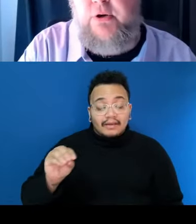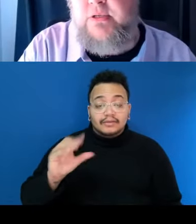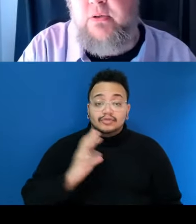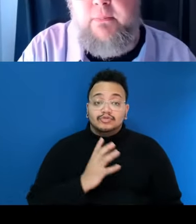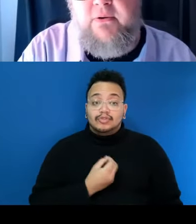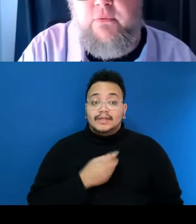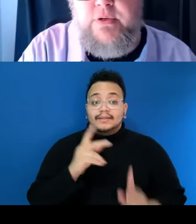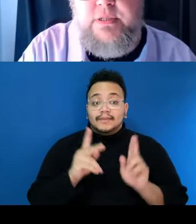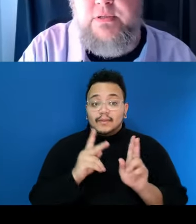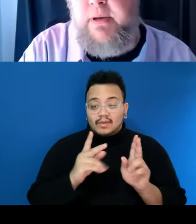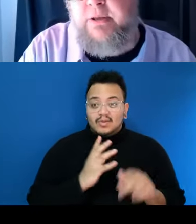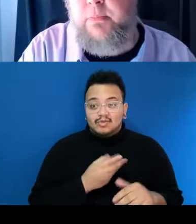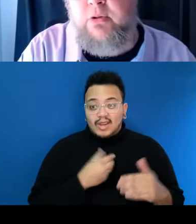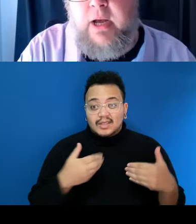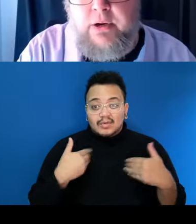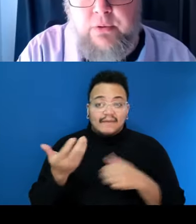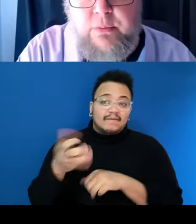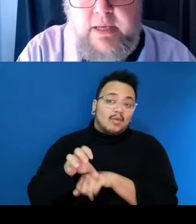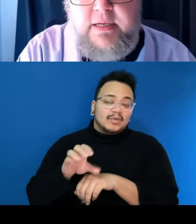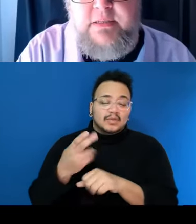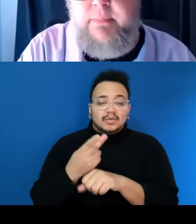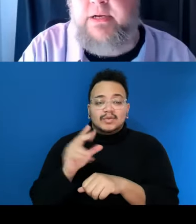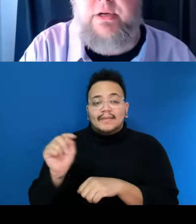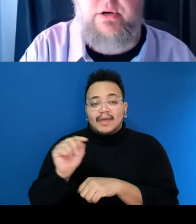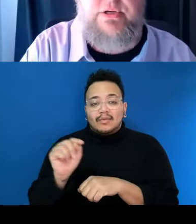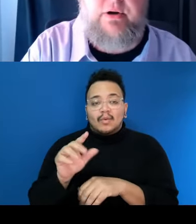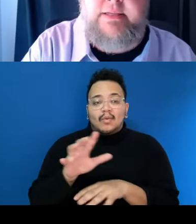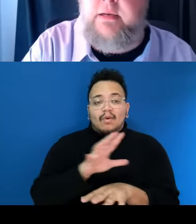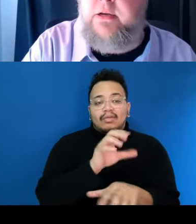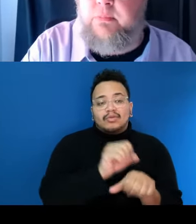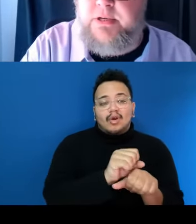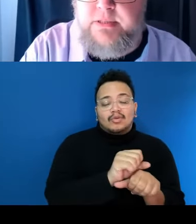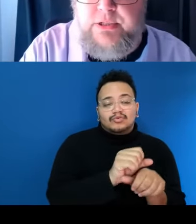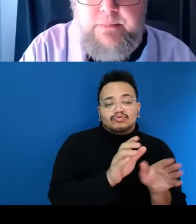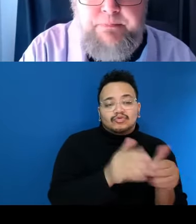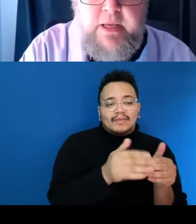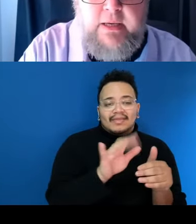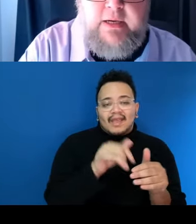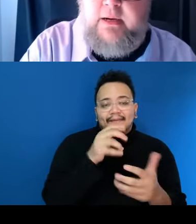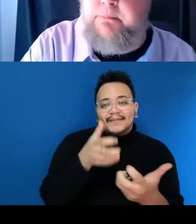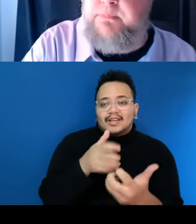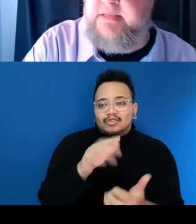trans youth, have been forced to use a bathroom or locker room that doesn't match their gender identity or presentation.